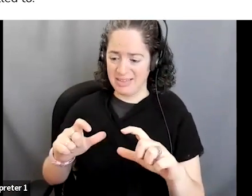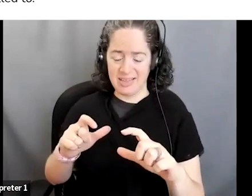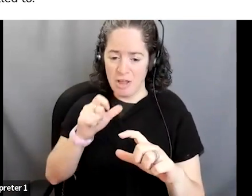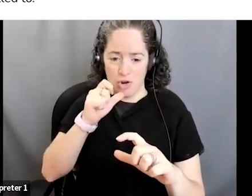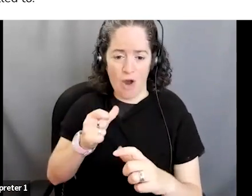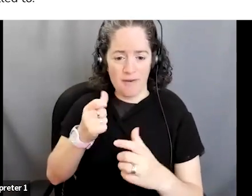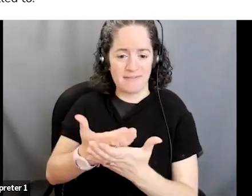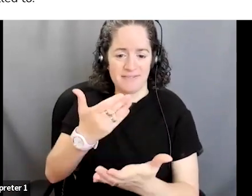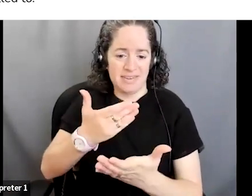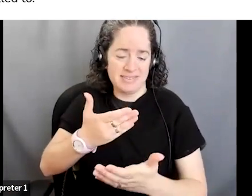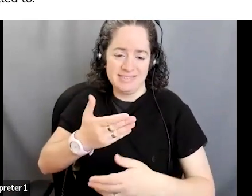I don't understand."